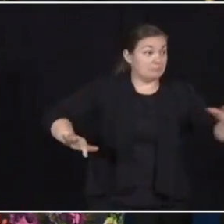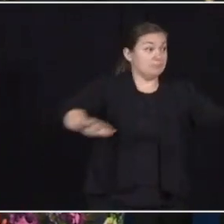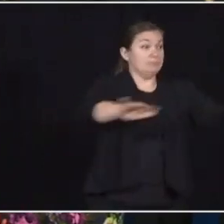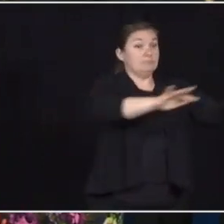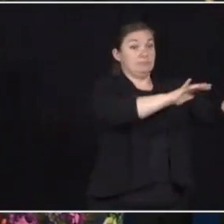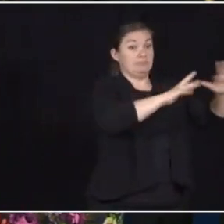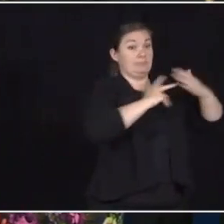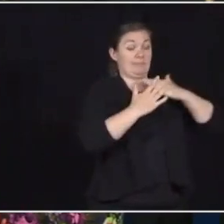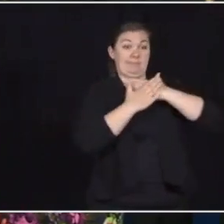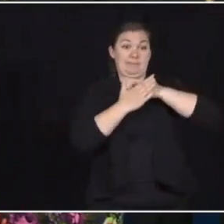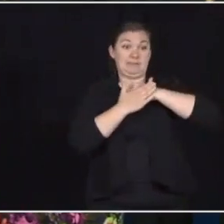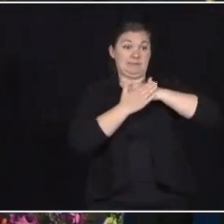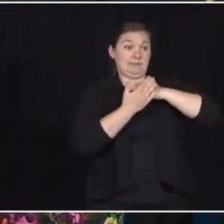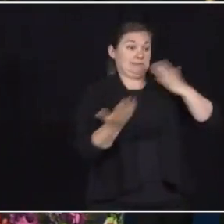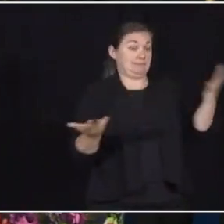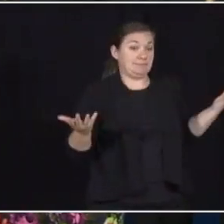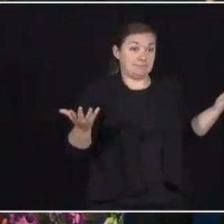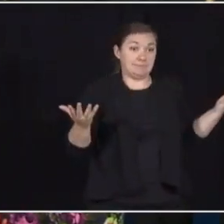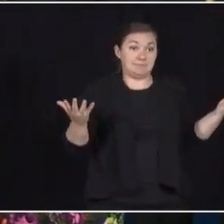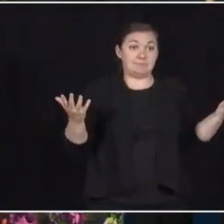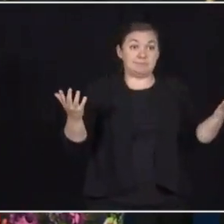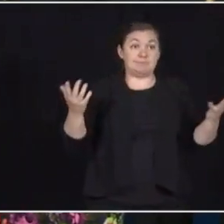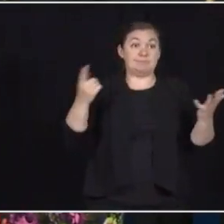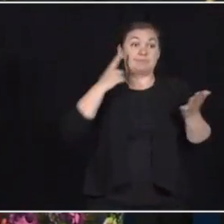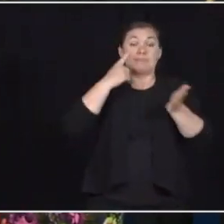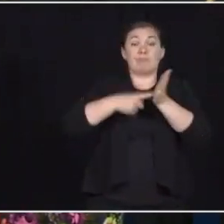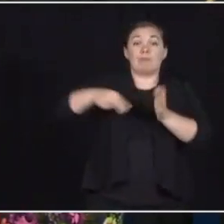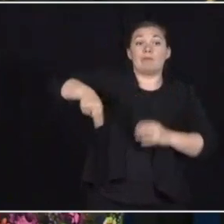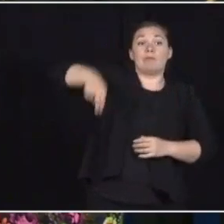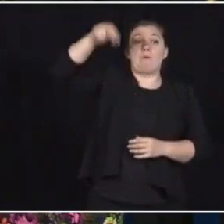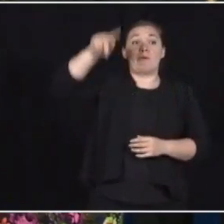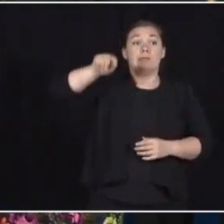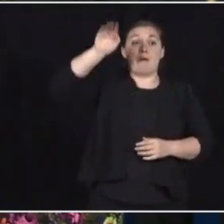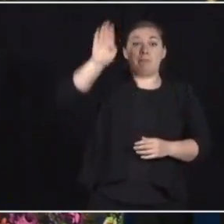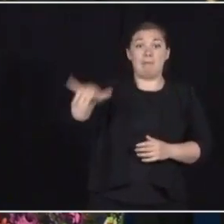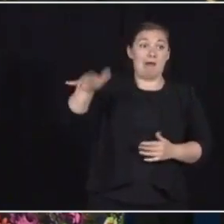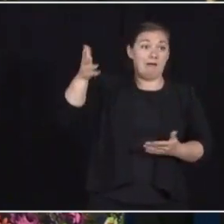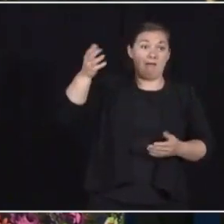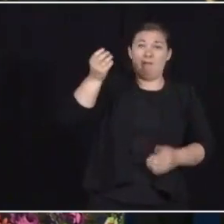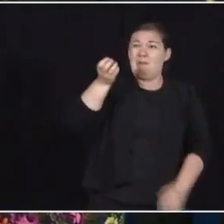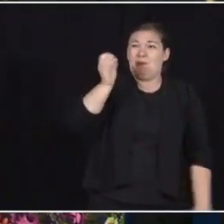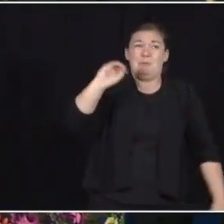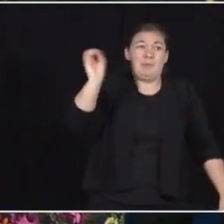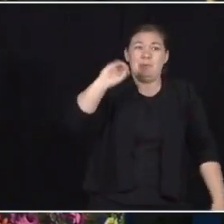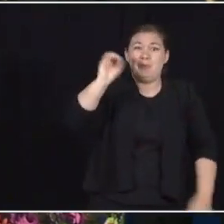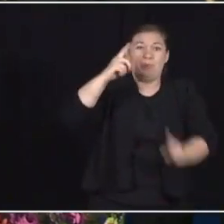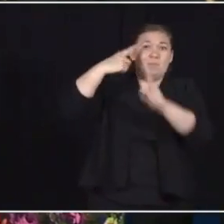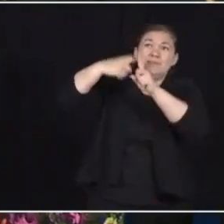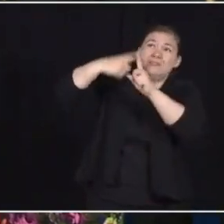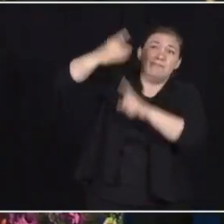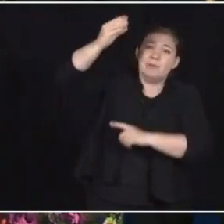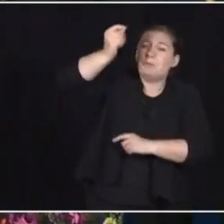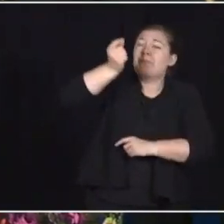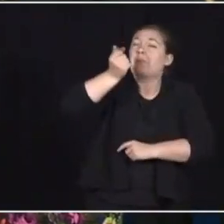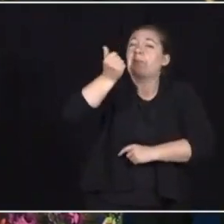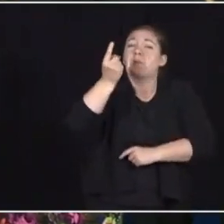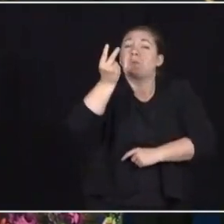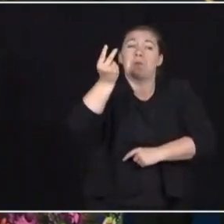there's very few cases. Why were they being punished for trauma? And other rule areas that did not have the cases.